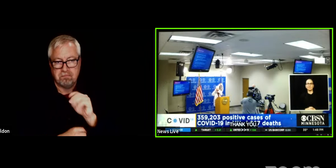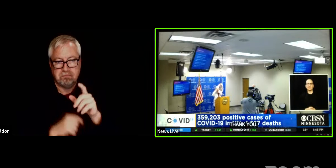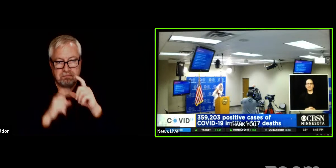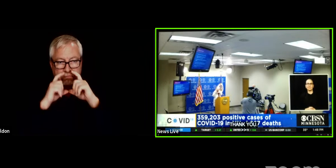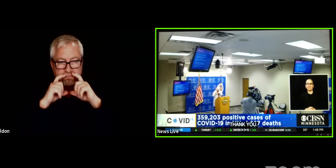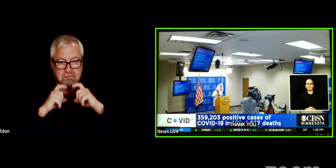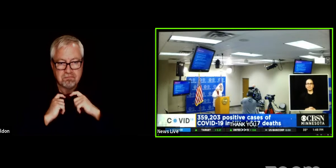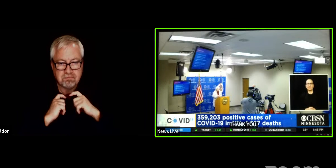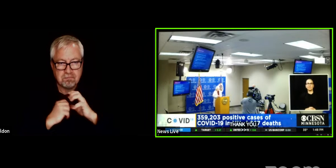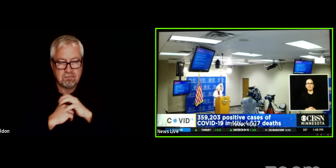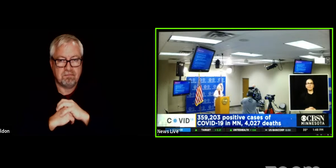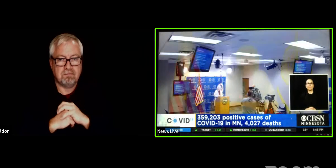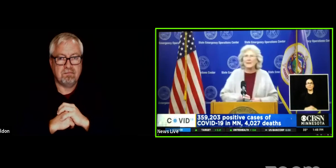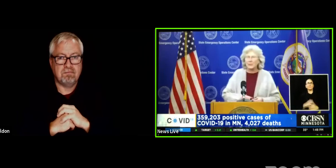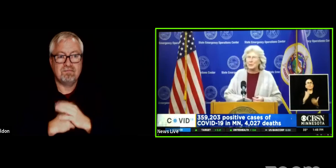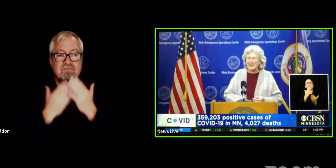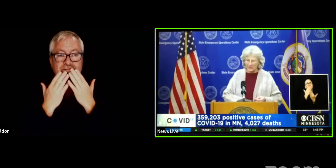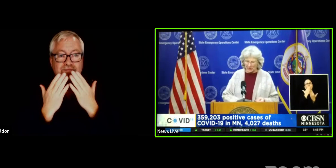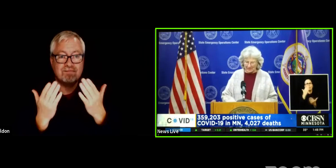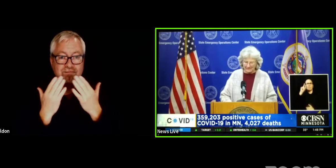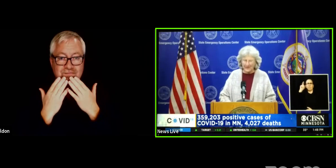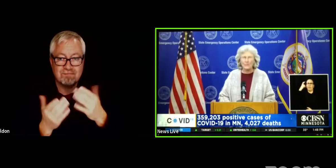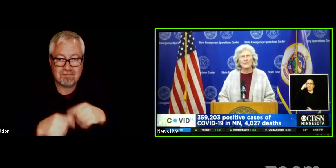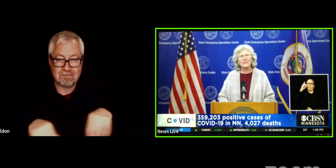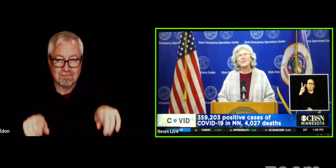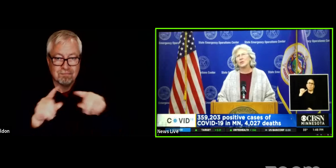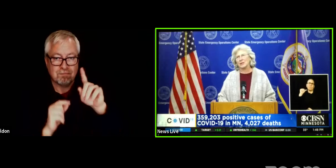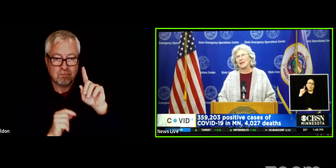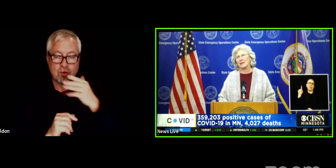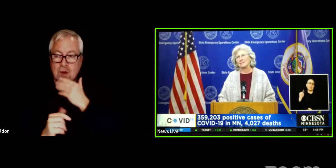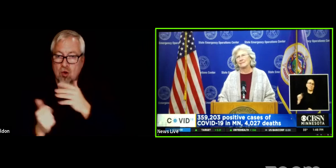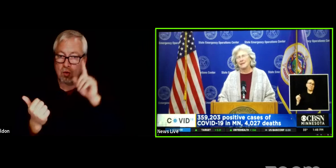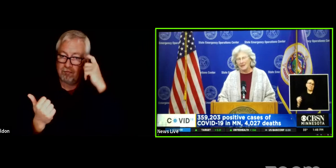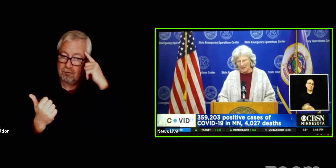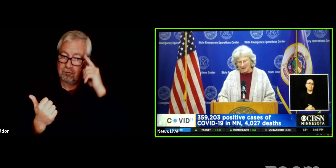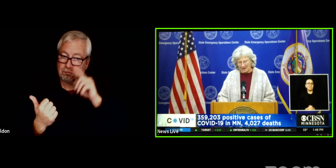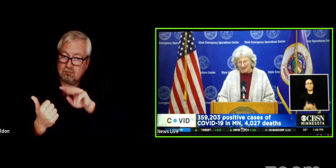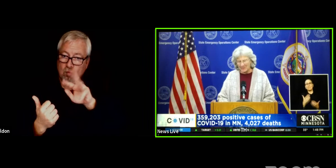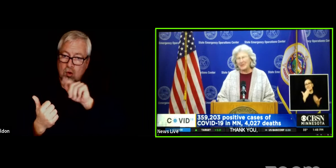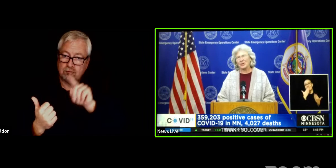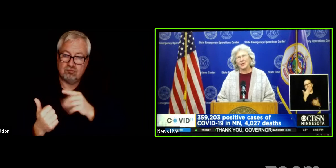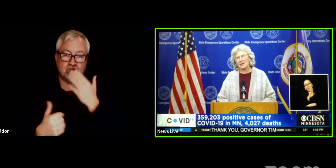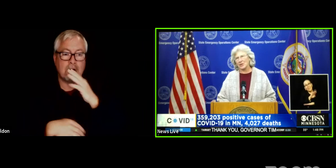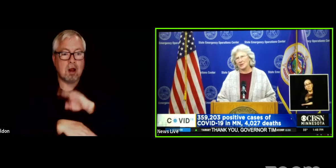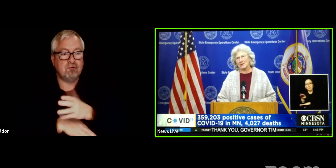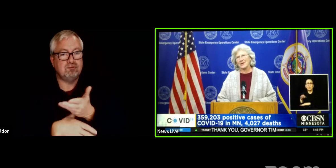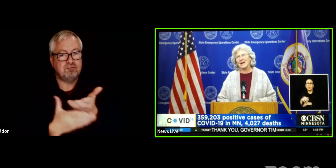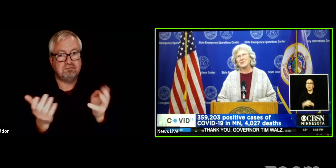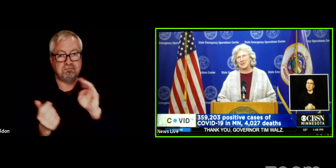≫ THANK YOU, GOVERNOR WALZ. GOOD AFTERNOON, MINNESOTA. WELL, THIS IS A GOOD DAY. IT'S BEEN A LONG WERE AND THERE HASN'T BEEN